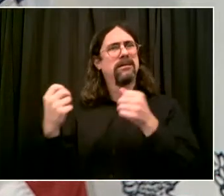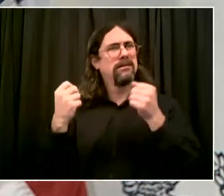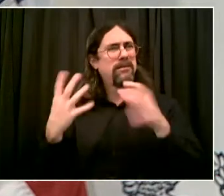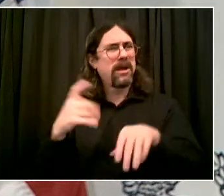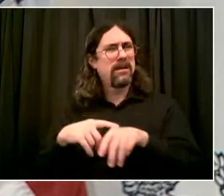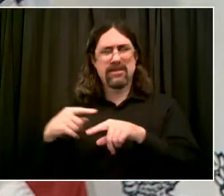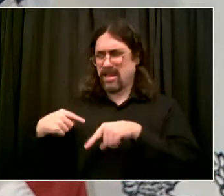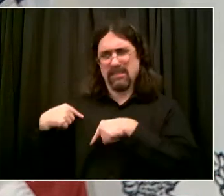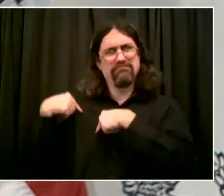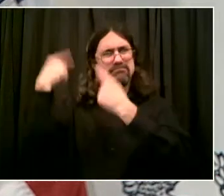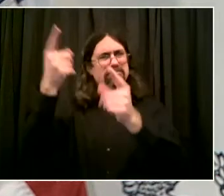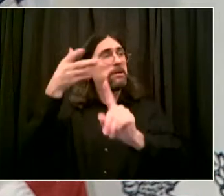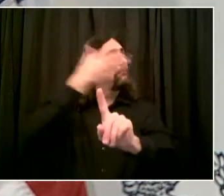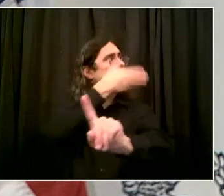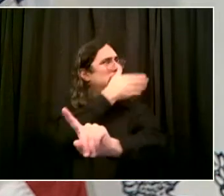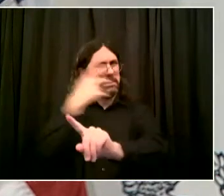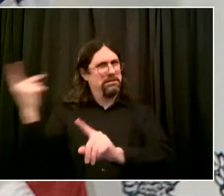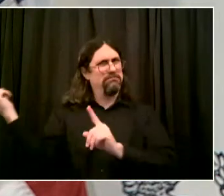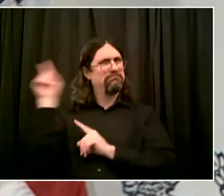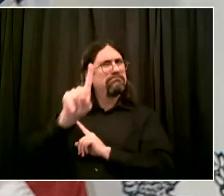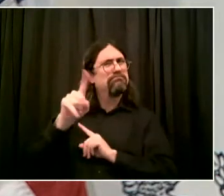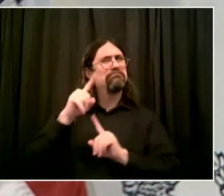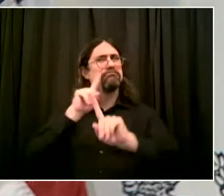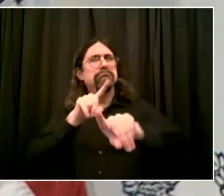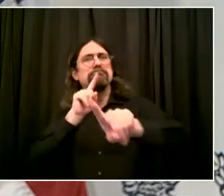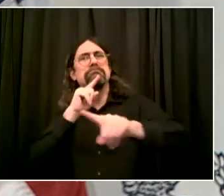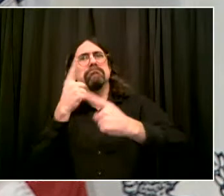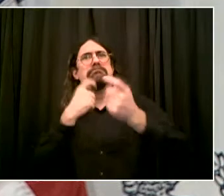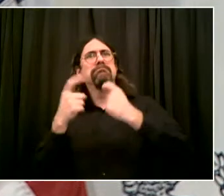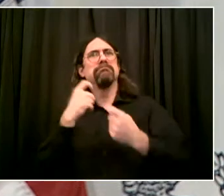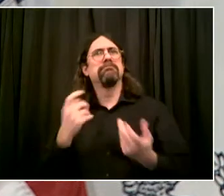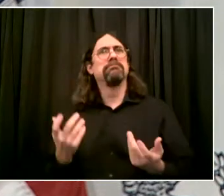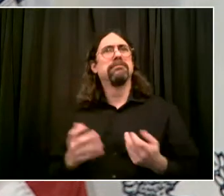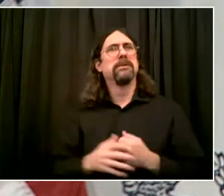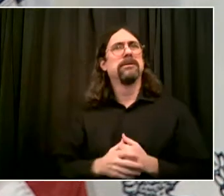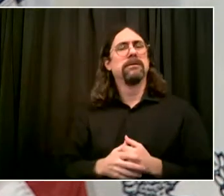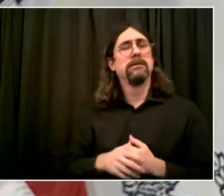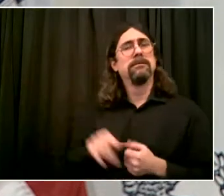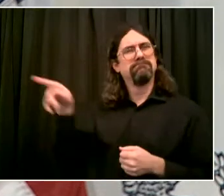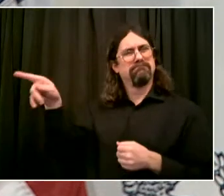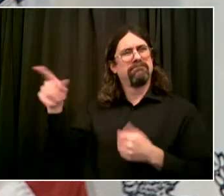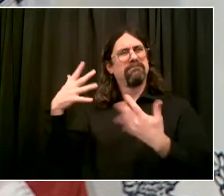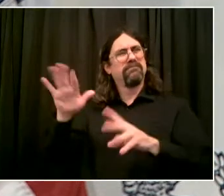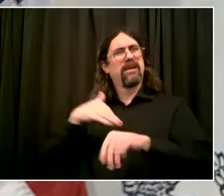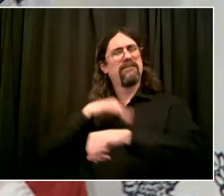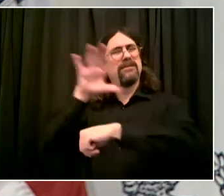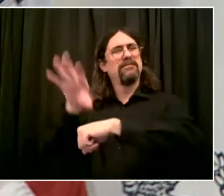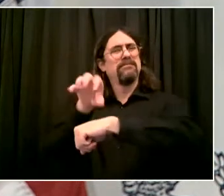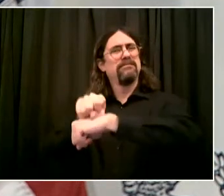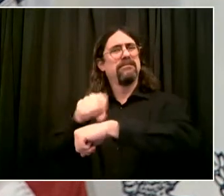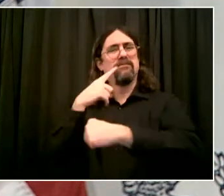MEETING, I AM HAPPY TO LOOK AT IT. I CERTAINLY WANT O TKEEP MMEETIING WITH PEOPLE